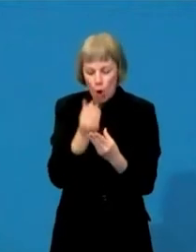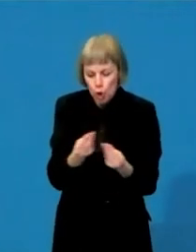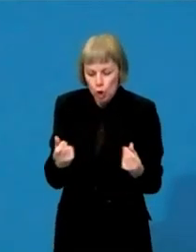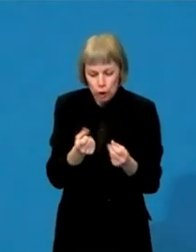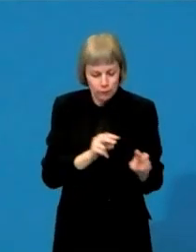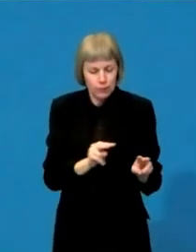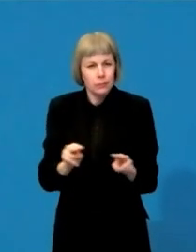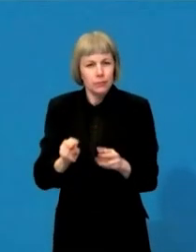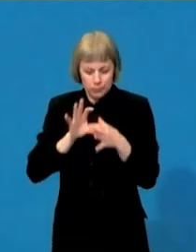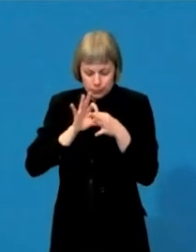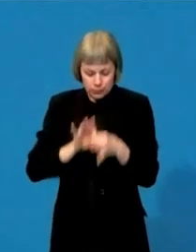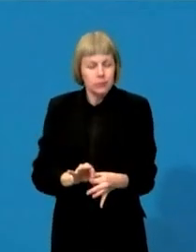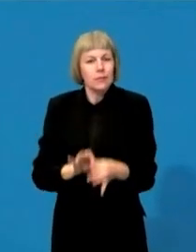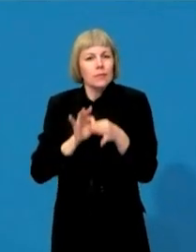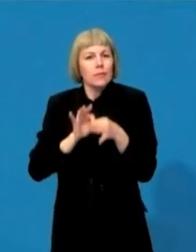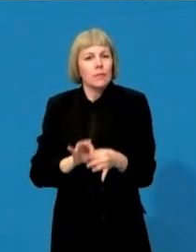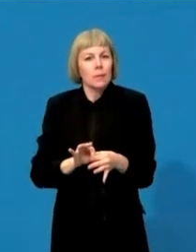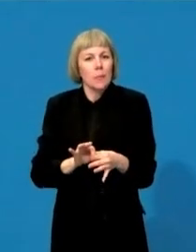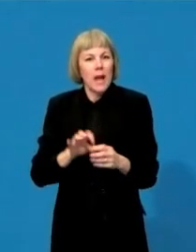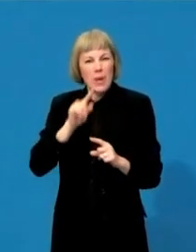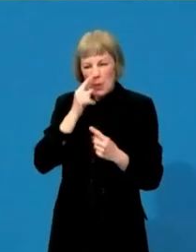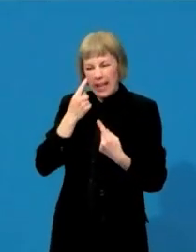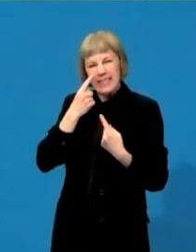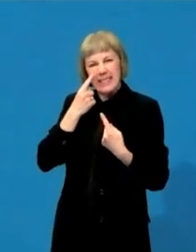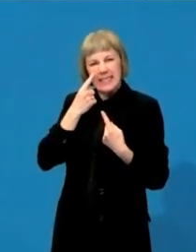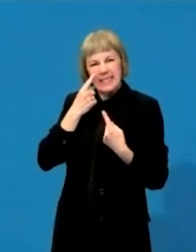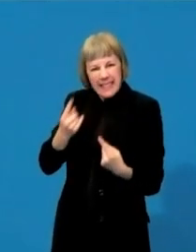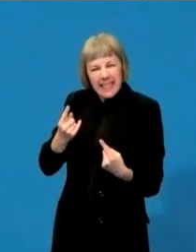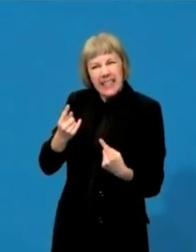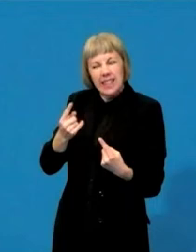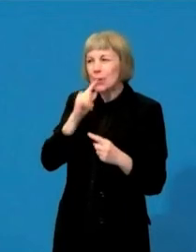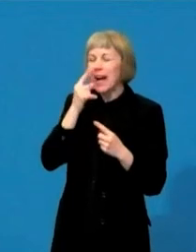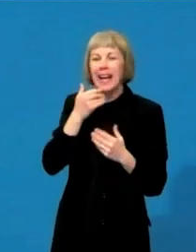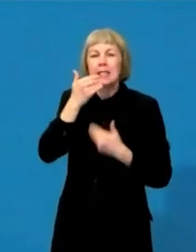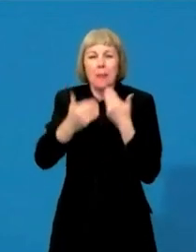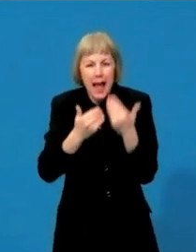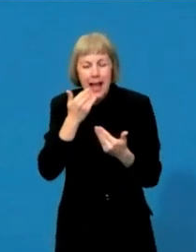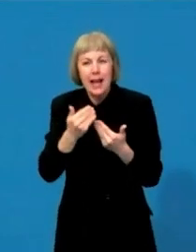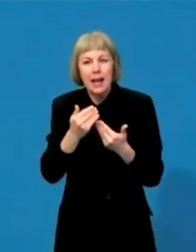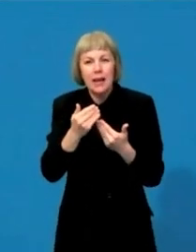It's like an unseen connection that you just can't really explain unless you actually sit